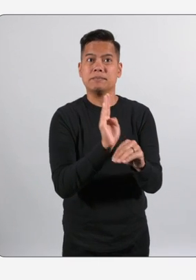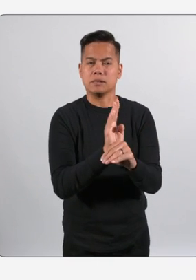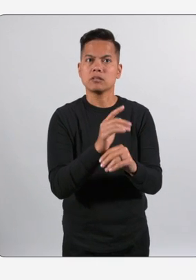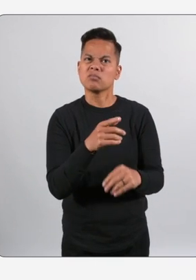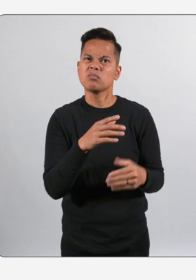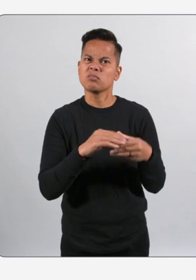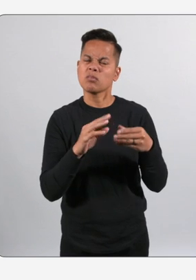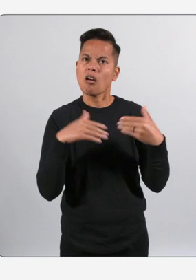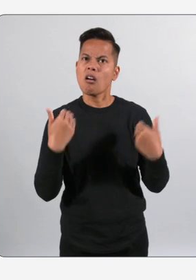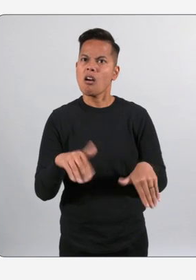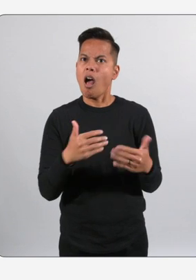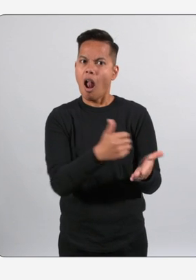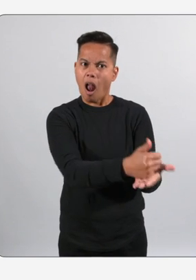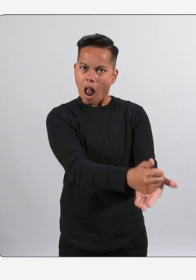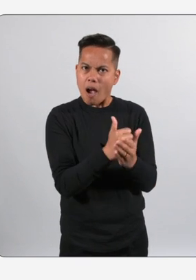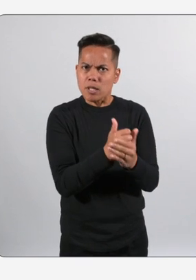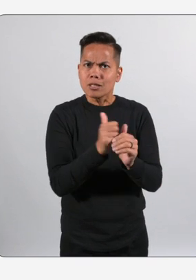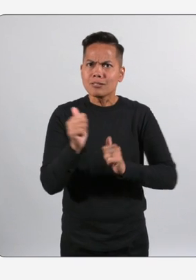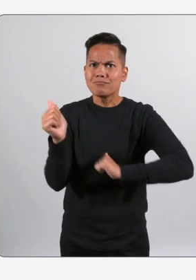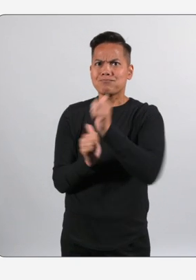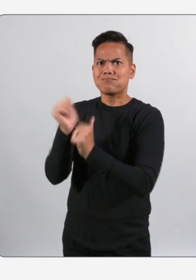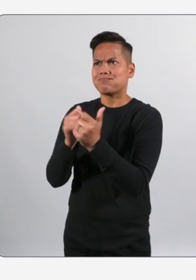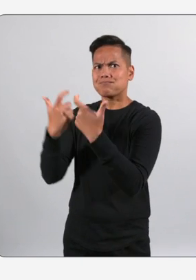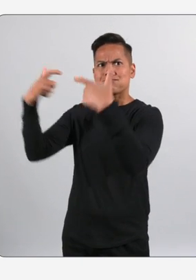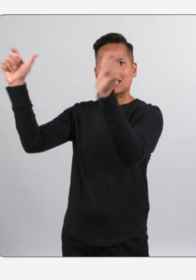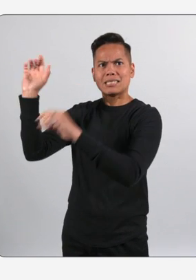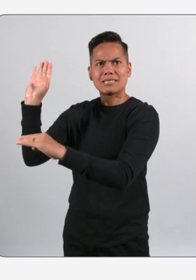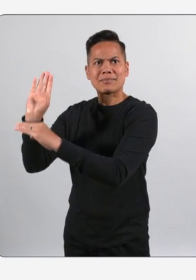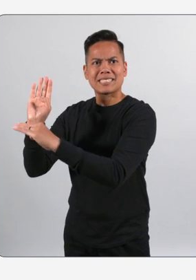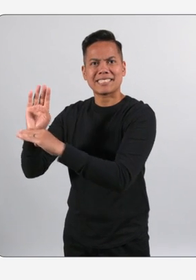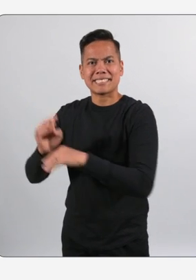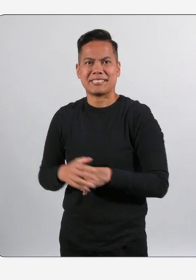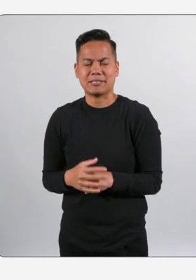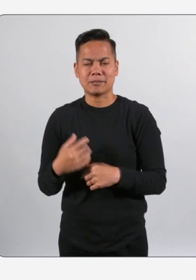compete with larger businesses. We want all marketers to have